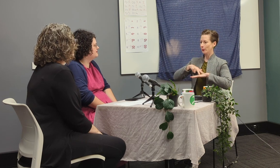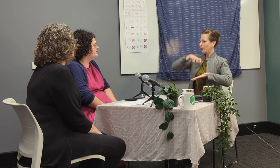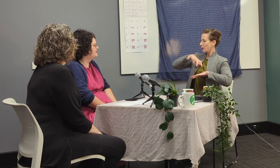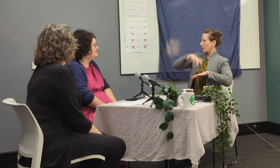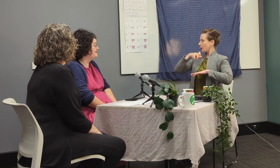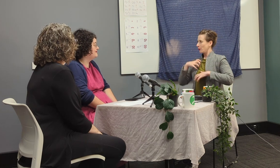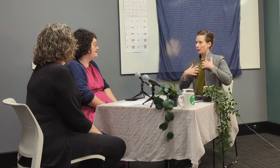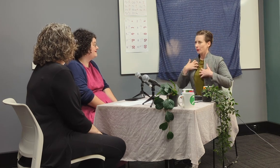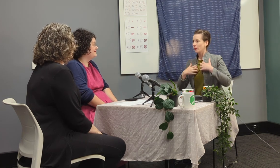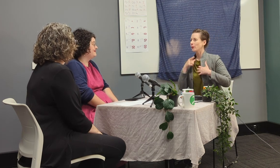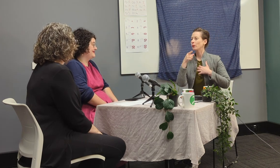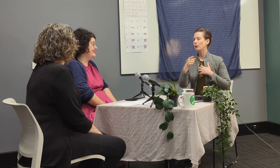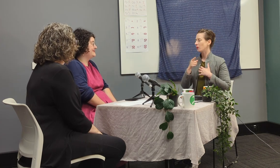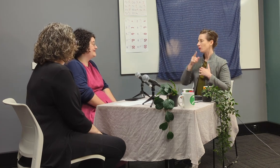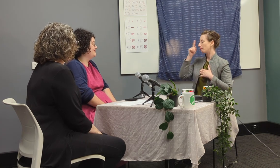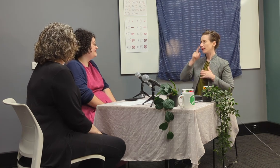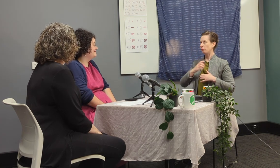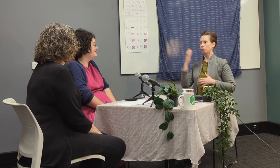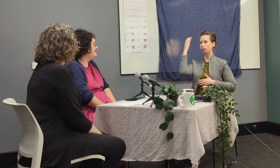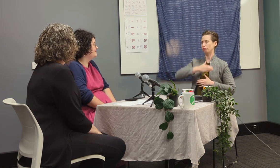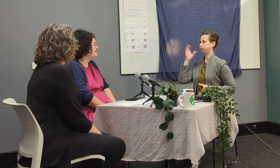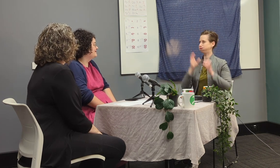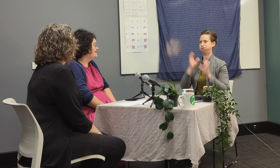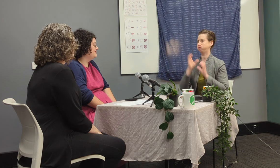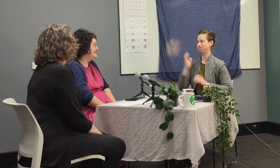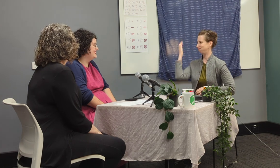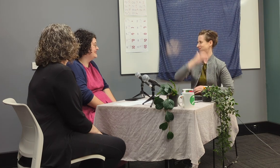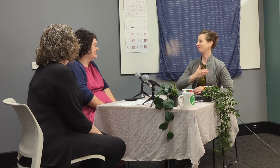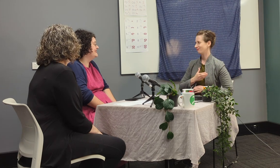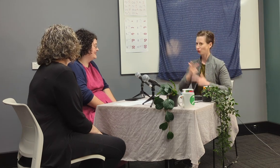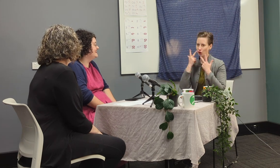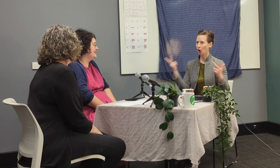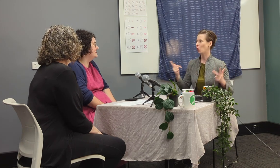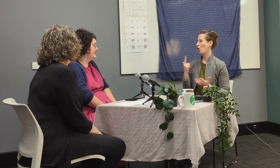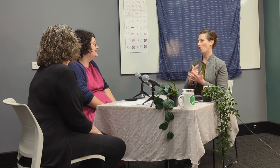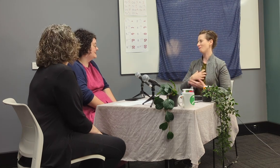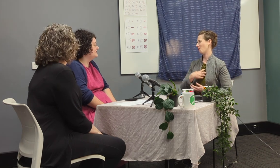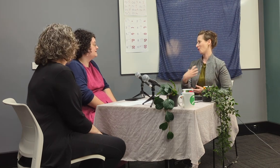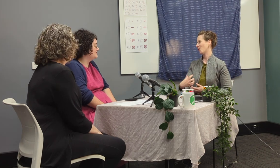When the story became very active and exciting, people would use more enactment to demonstrate